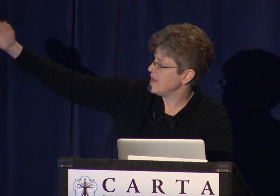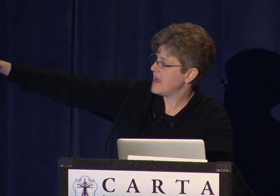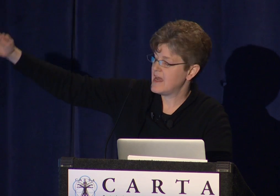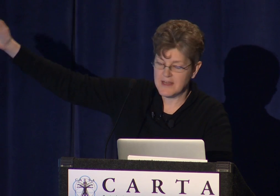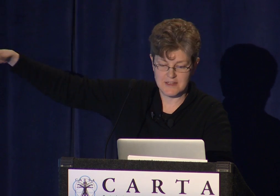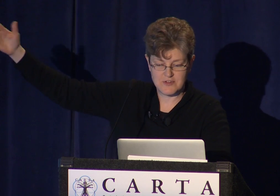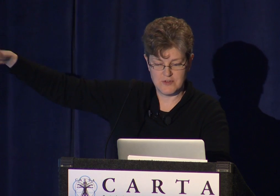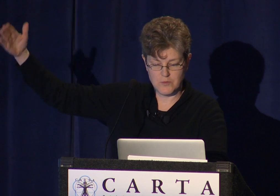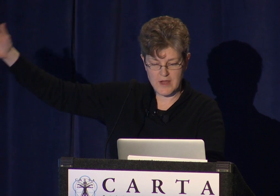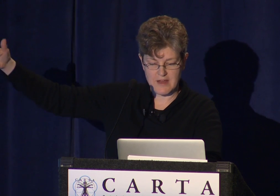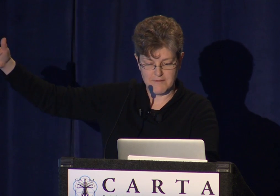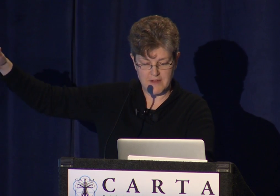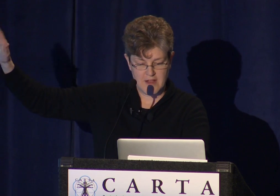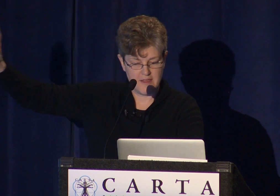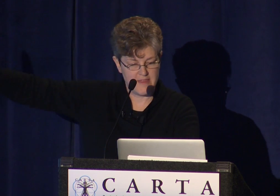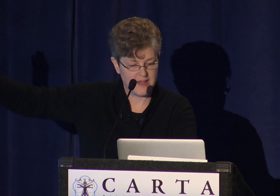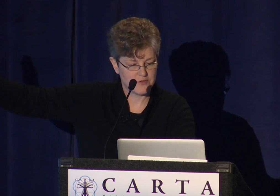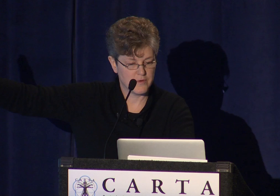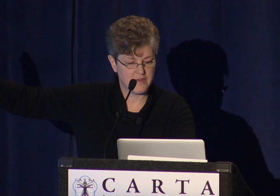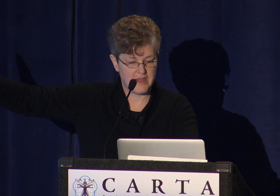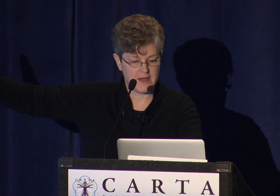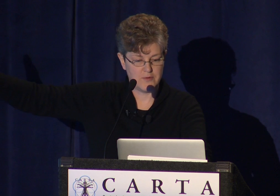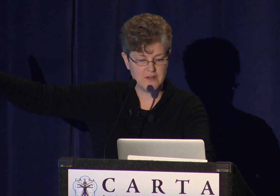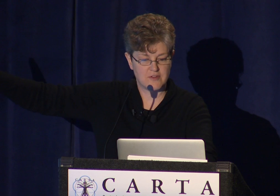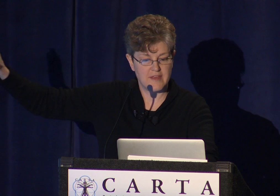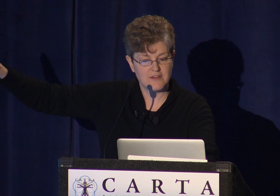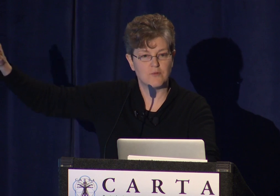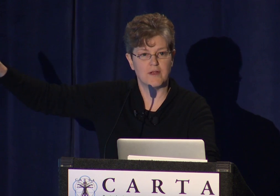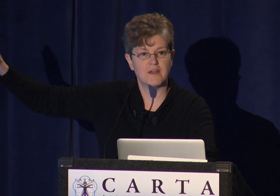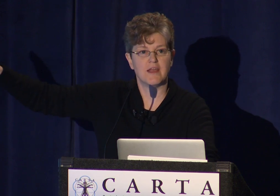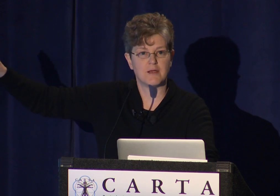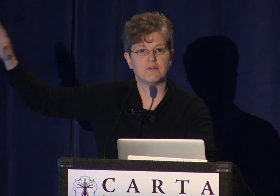we add each new wave and that's where the language and that's when the language